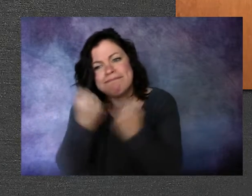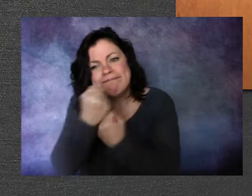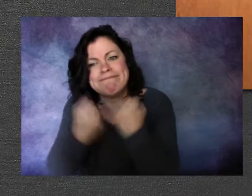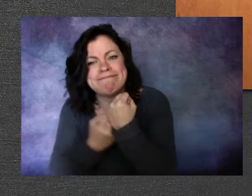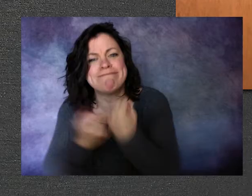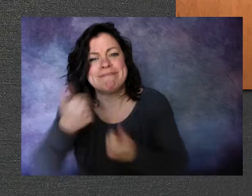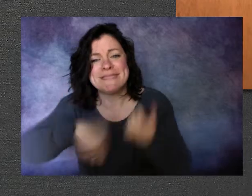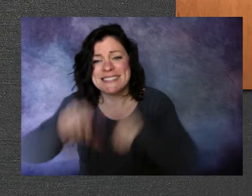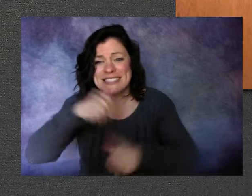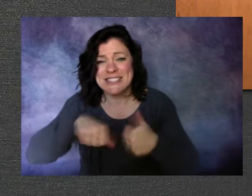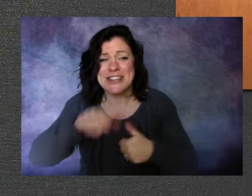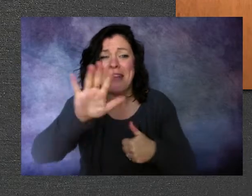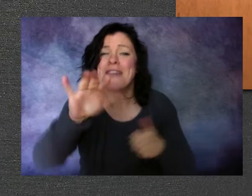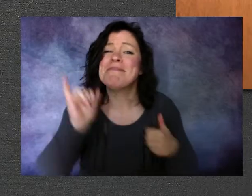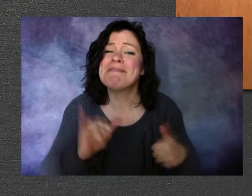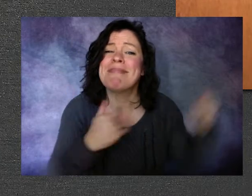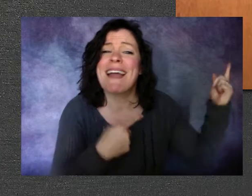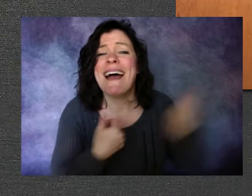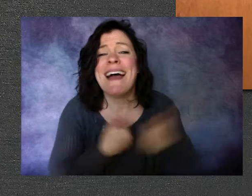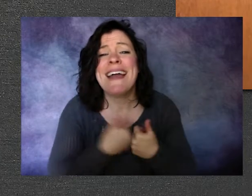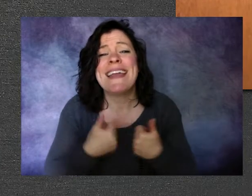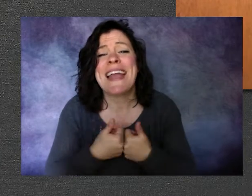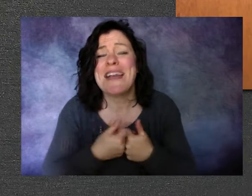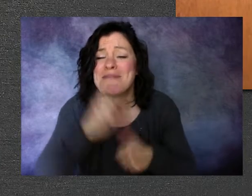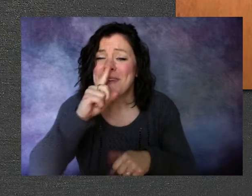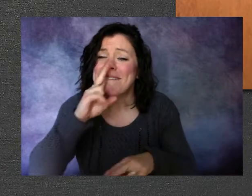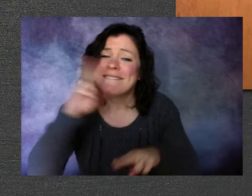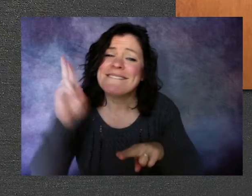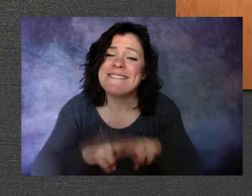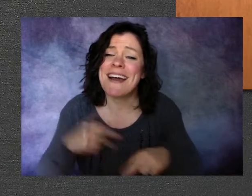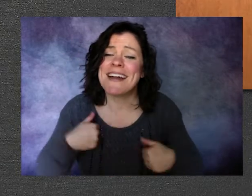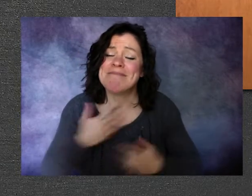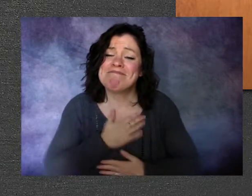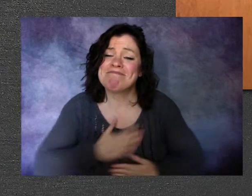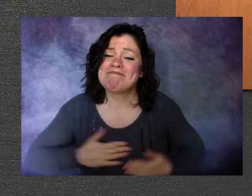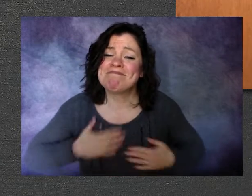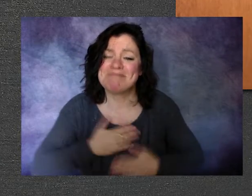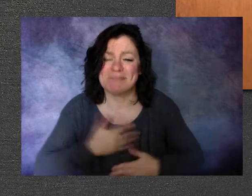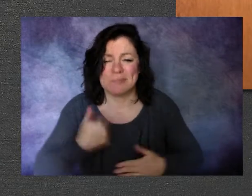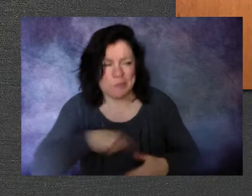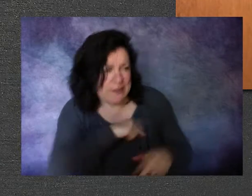I had such a great time playing this fun game with you! Where George was.